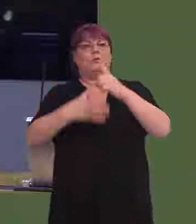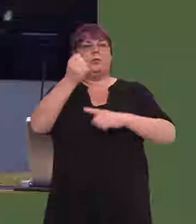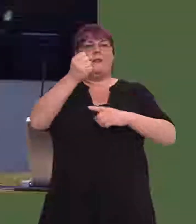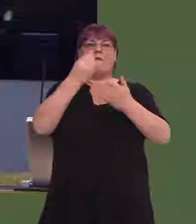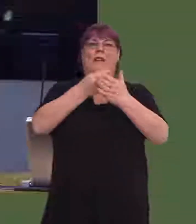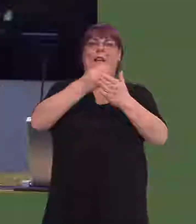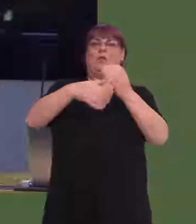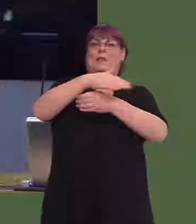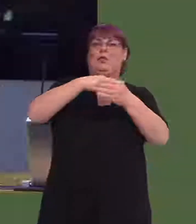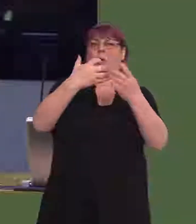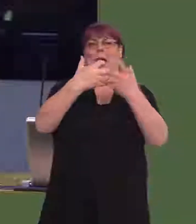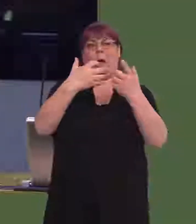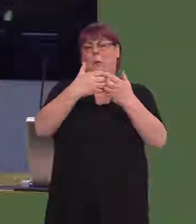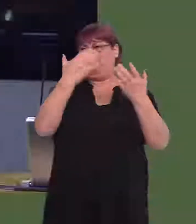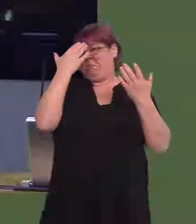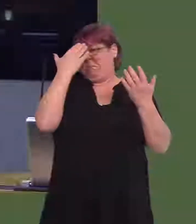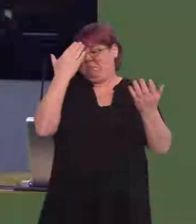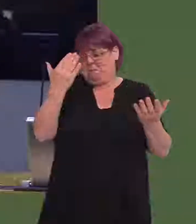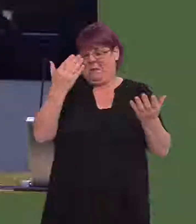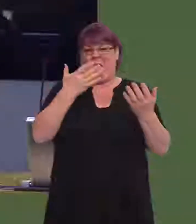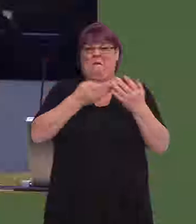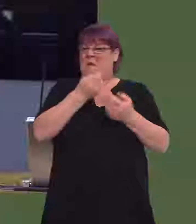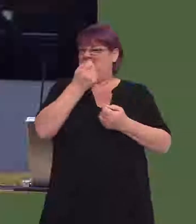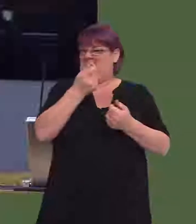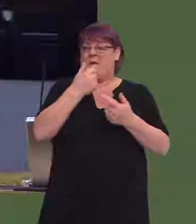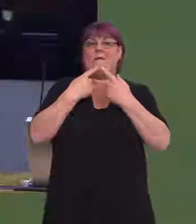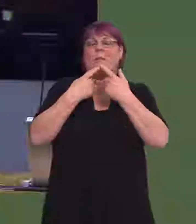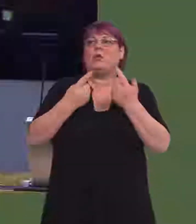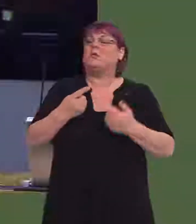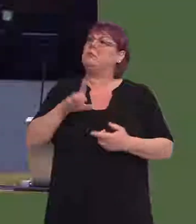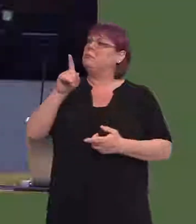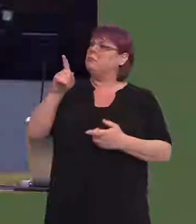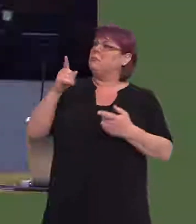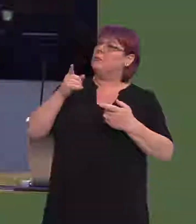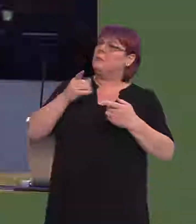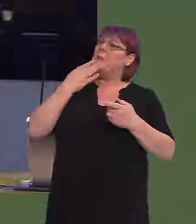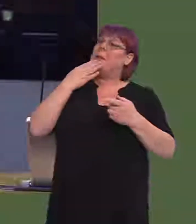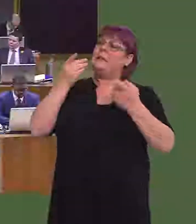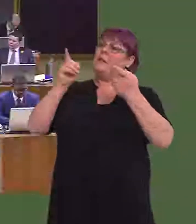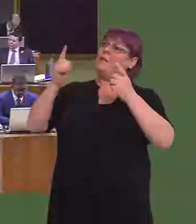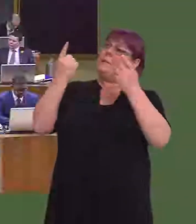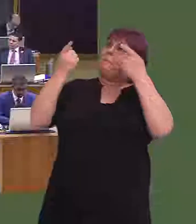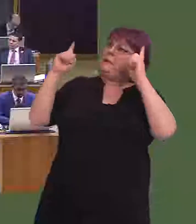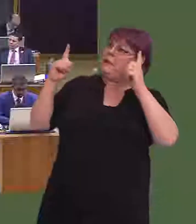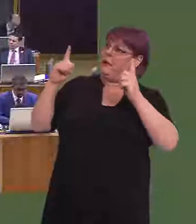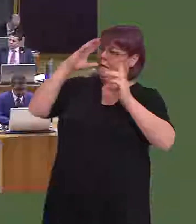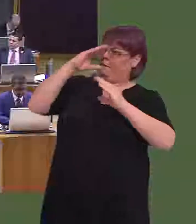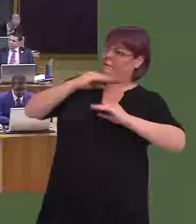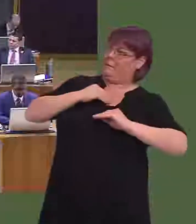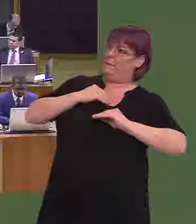Can the First Minister tell us when we will be ableó[Interruption.] Yes, I will ask this.